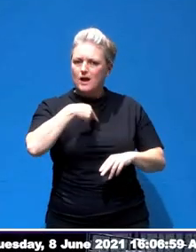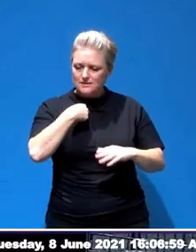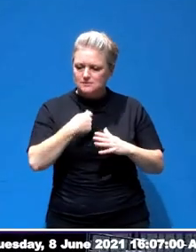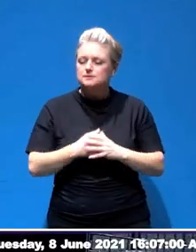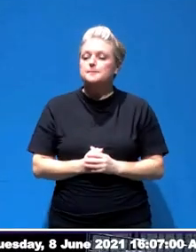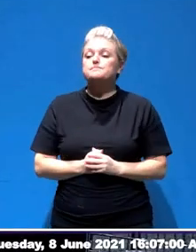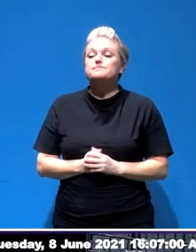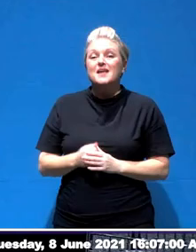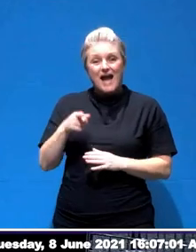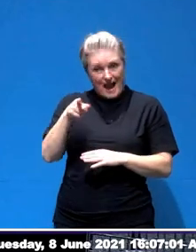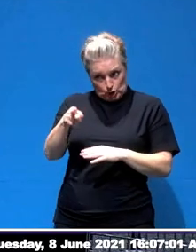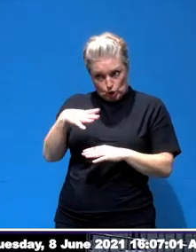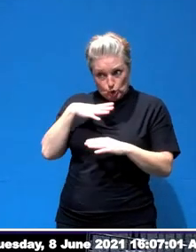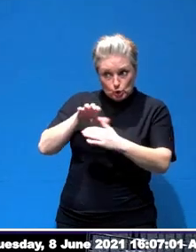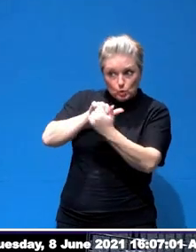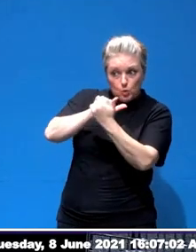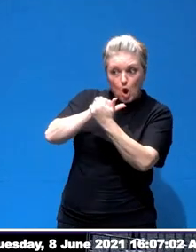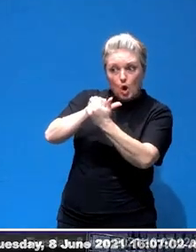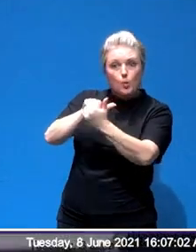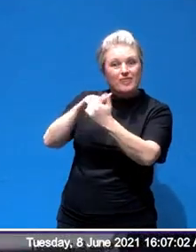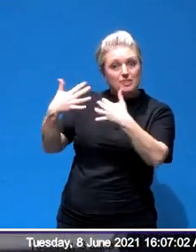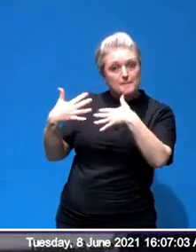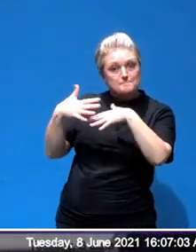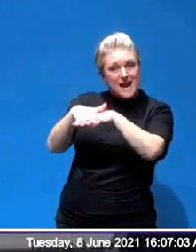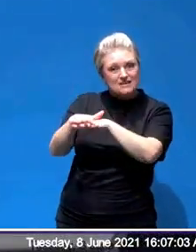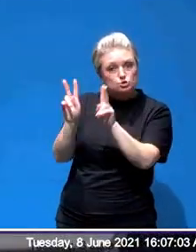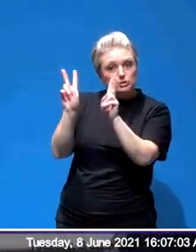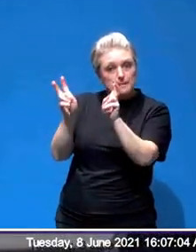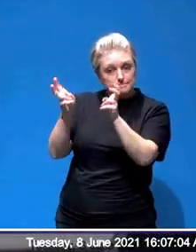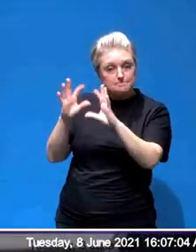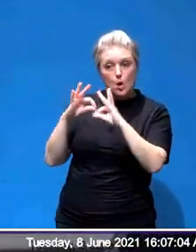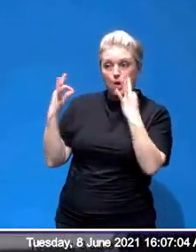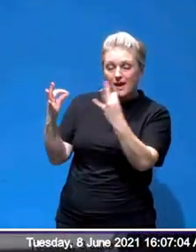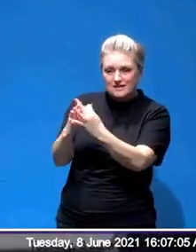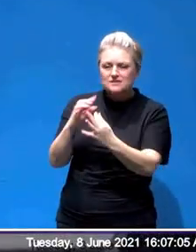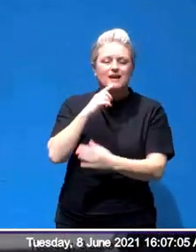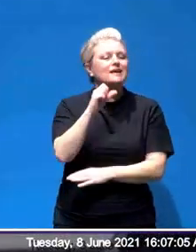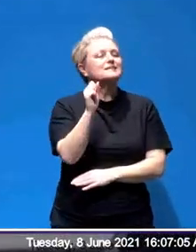It's about being an equal citizen, it's about --- I talked very briefly, I might